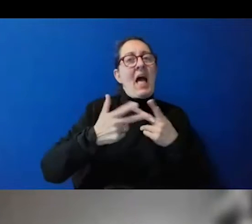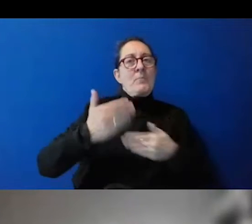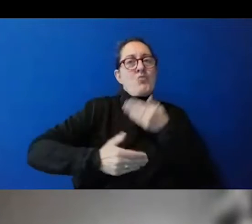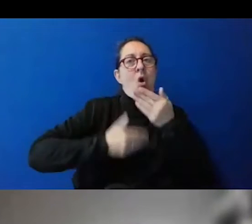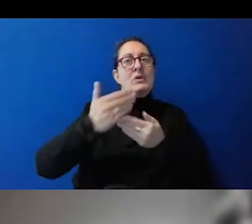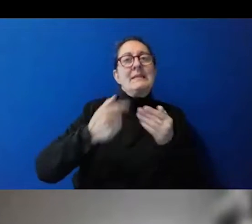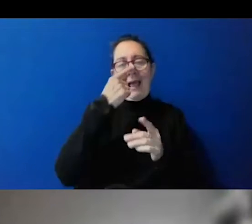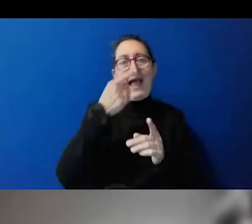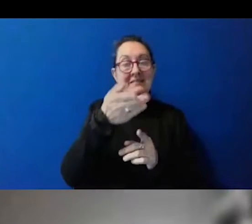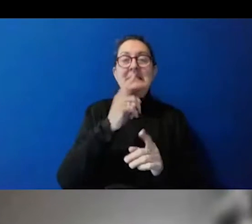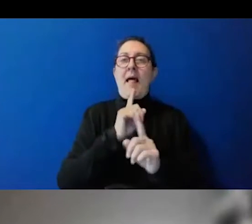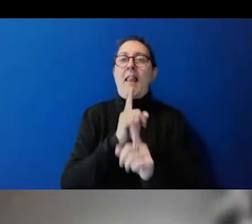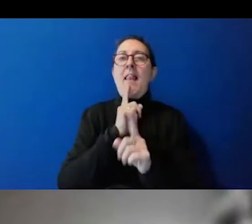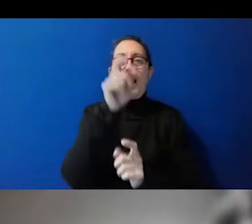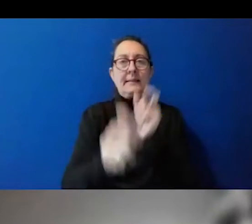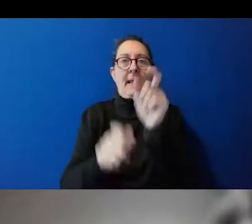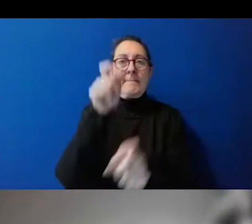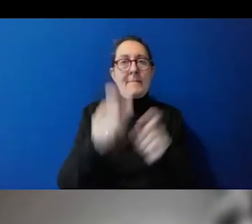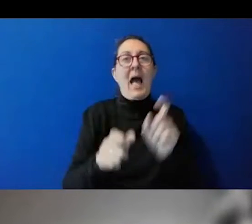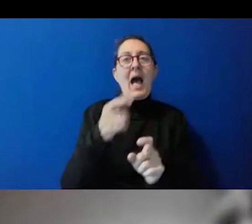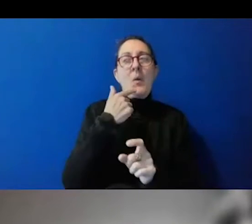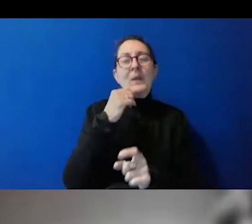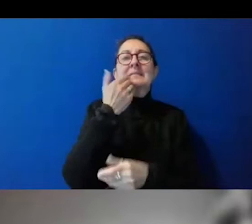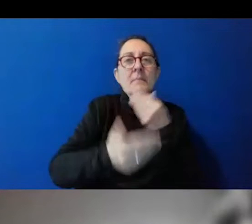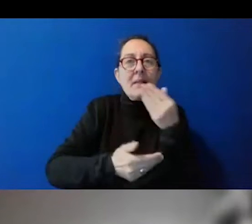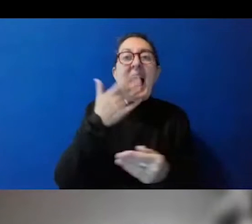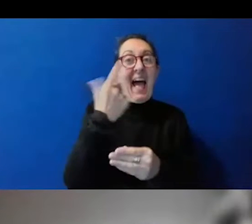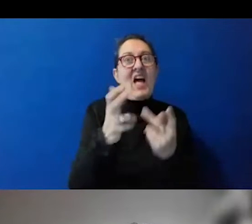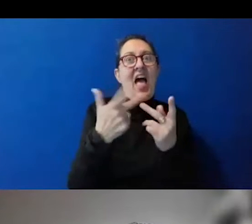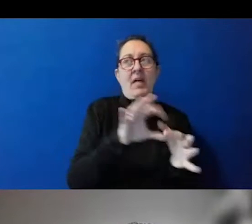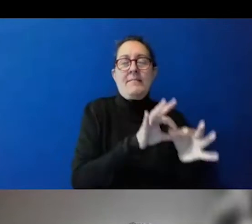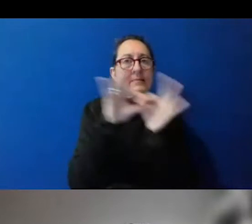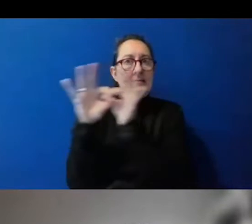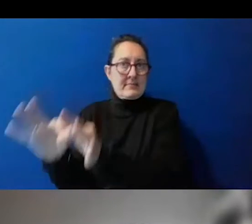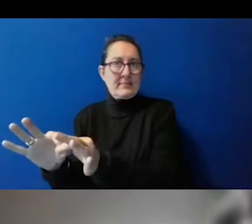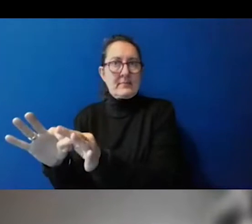we always put the the customer at the center of what we do we don't just look at the problem we